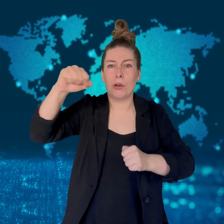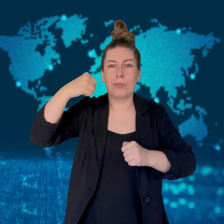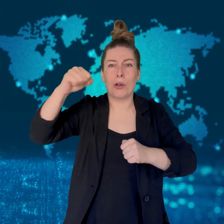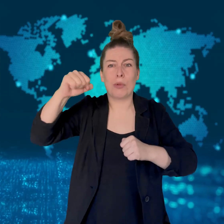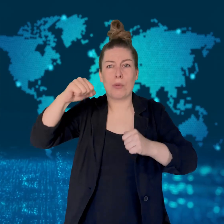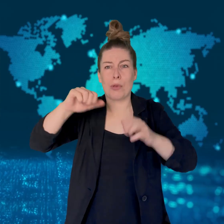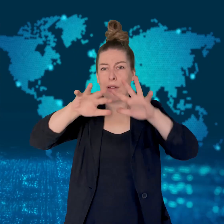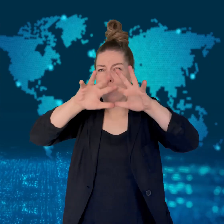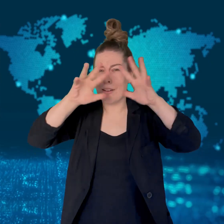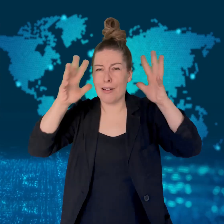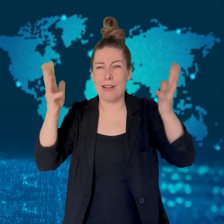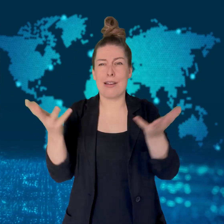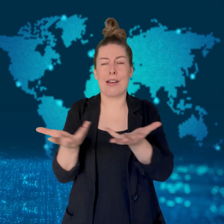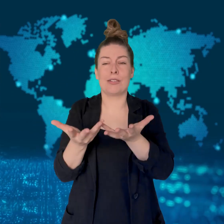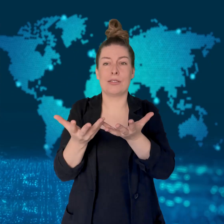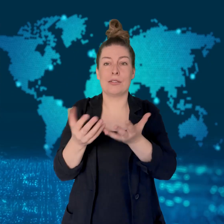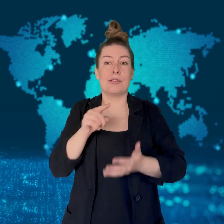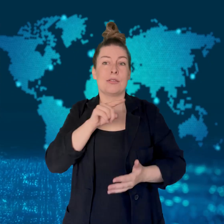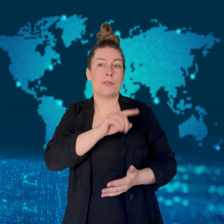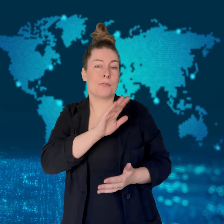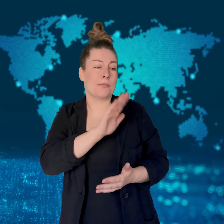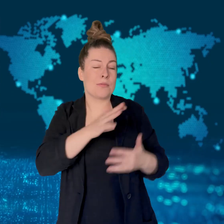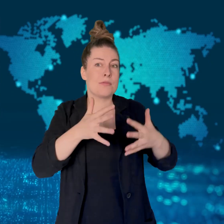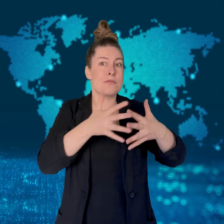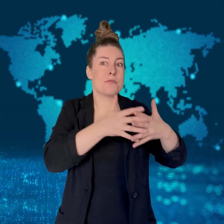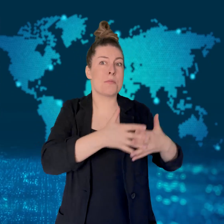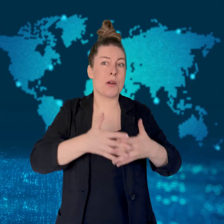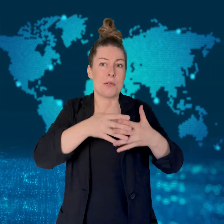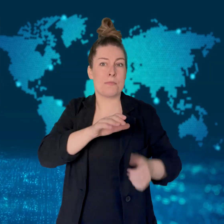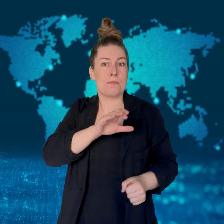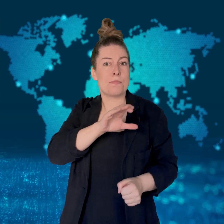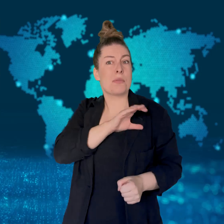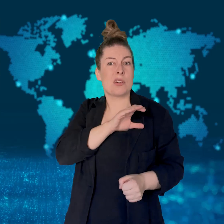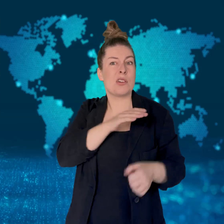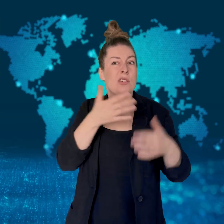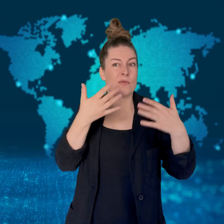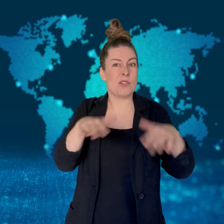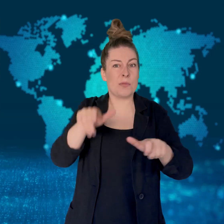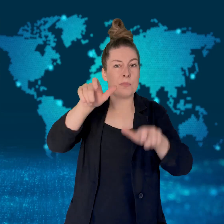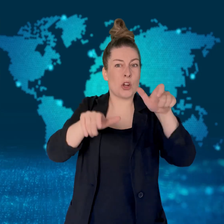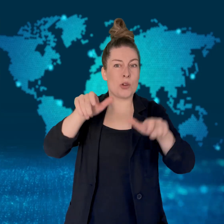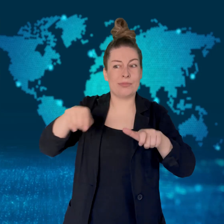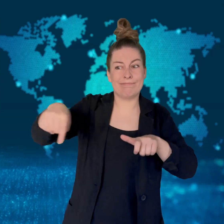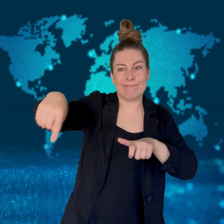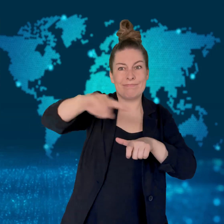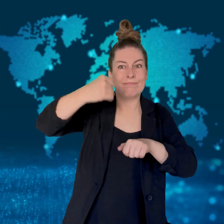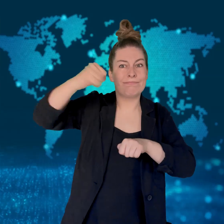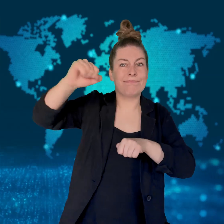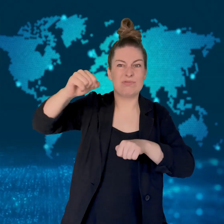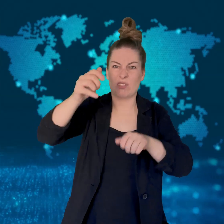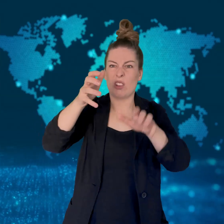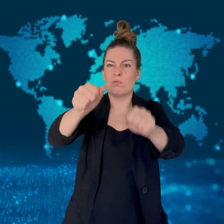That has happened in a few - one had protesters arrive with flags